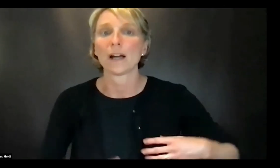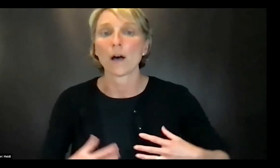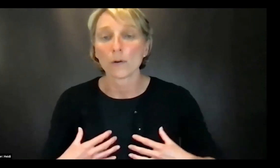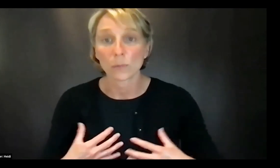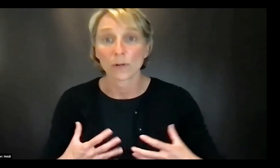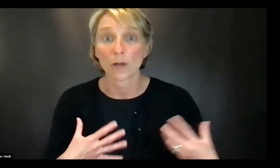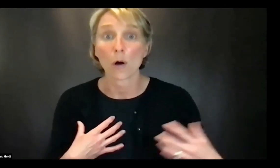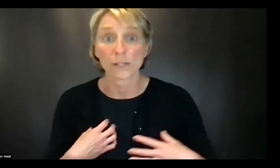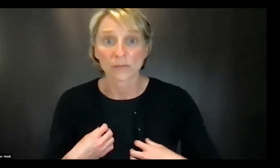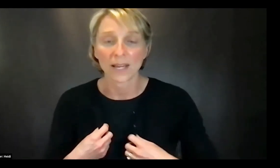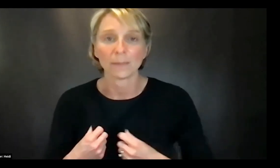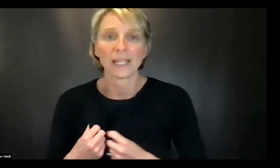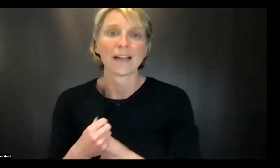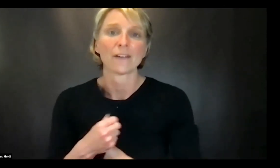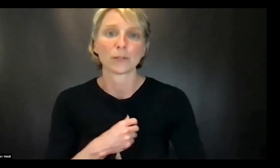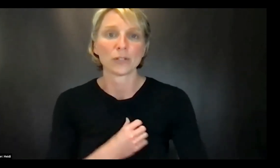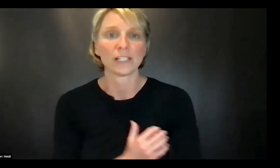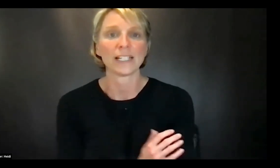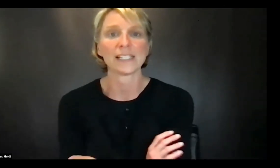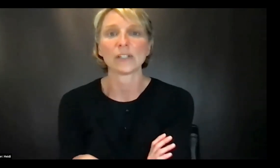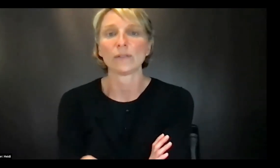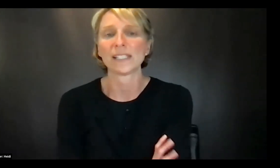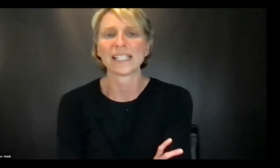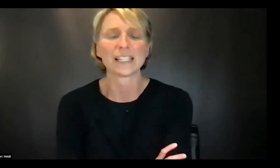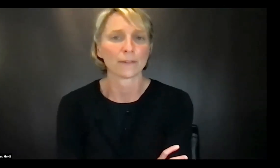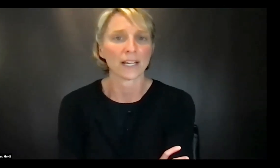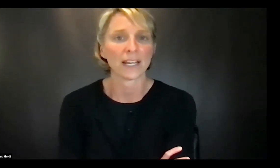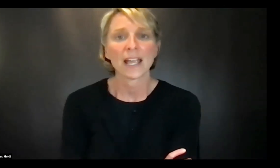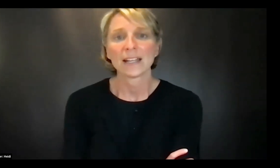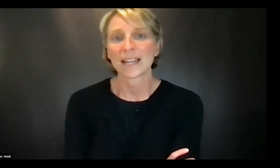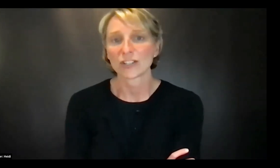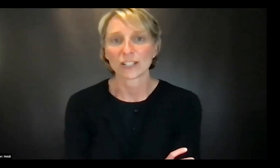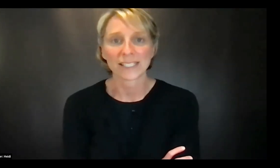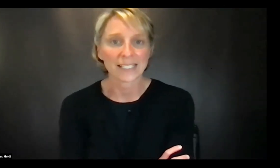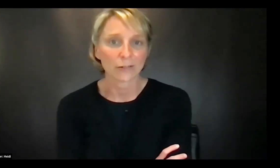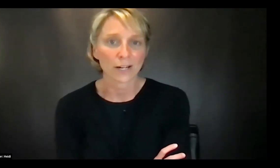host with a host family and have opportunities to visit different national sites across our